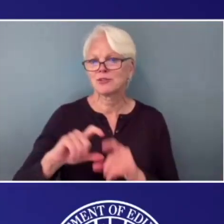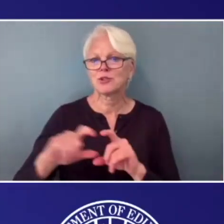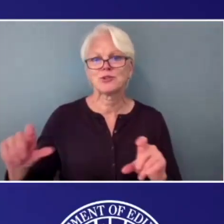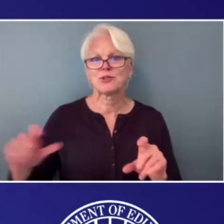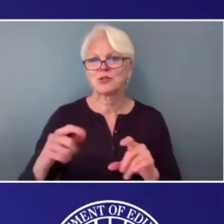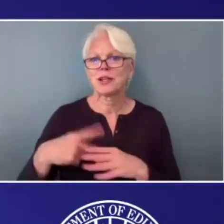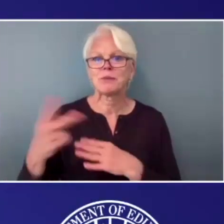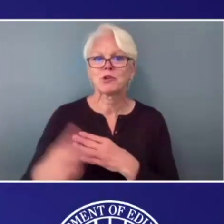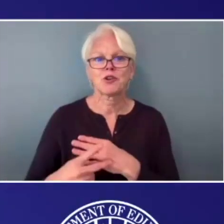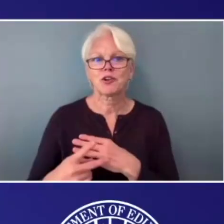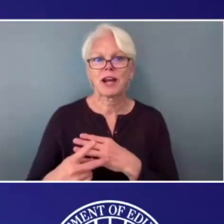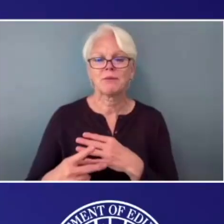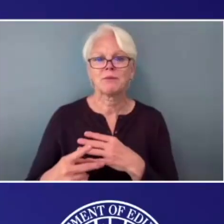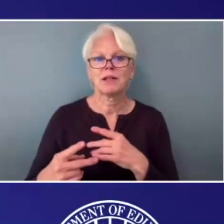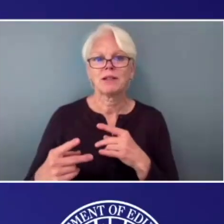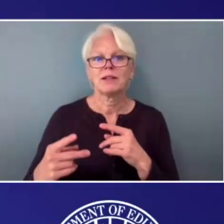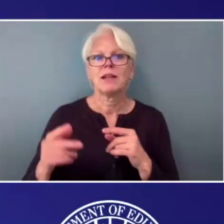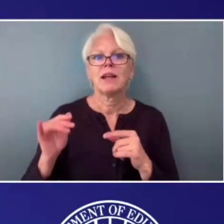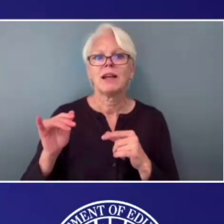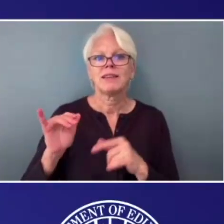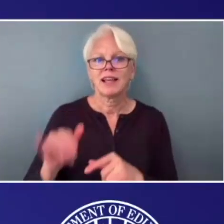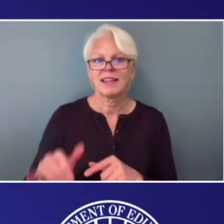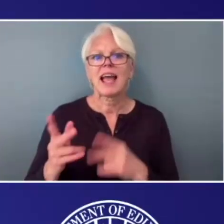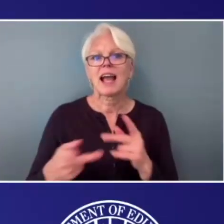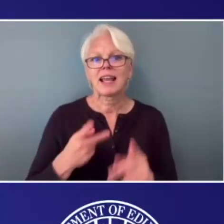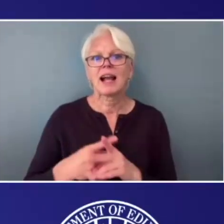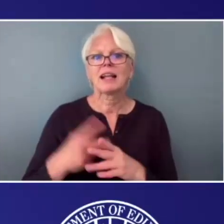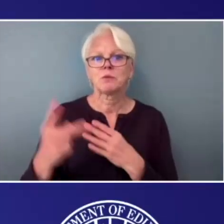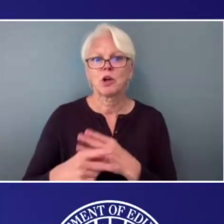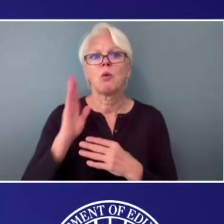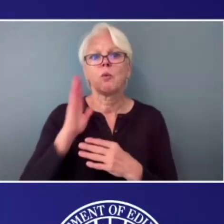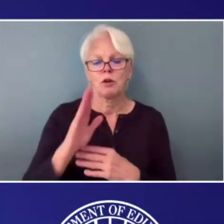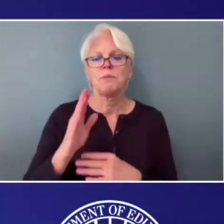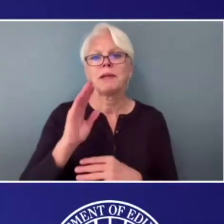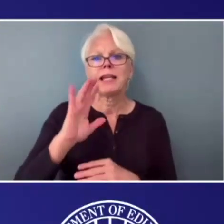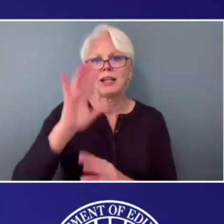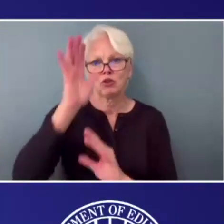That that, yes, that that kind of program would be grandfathered in.